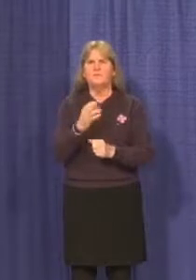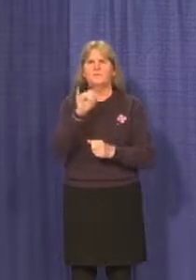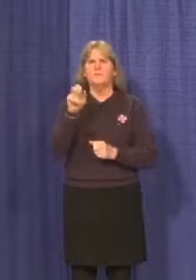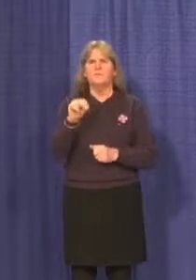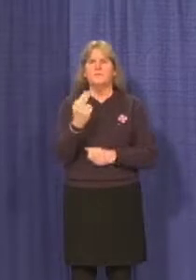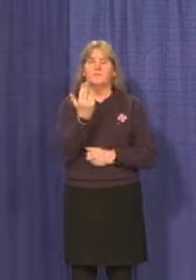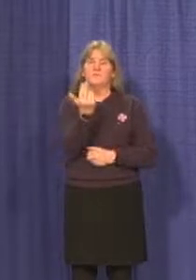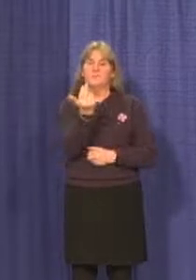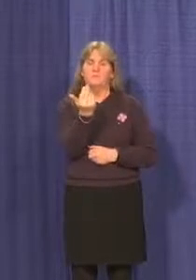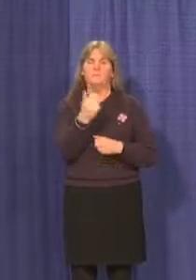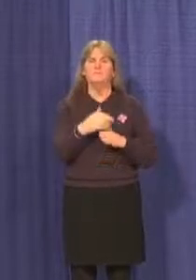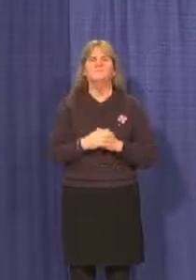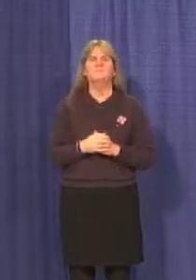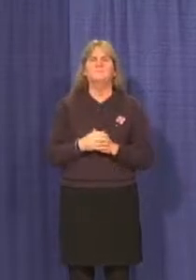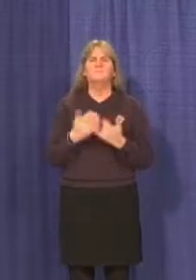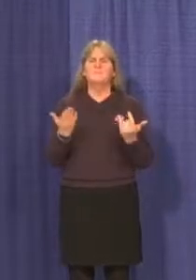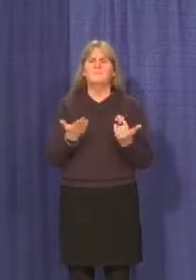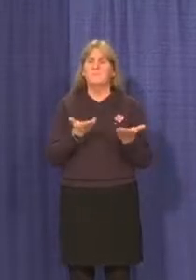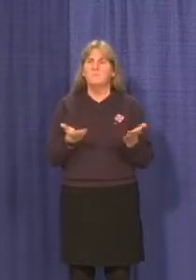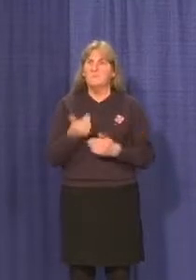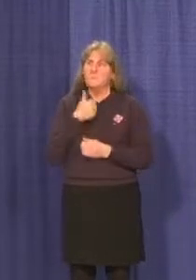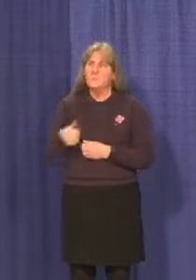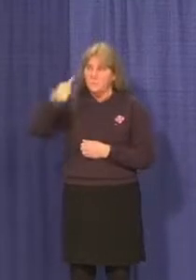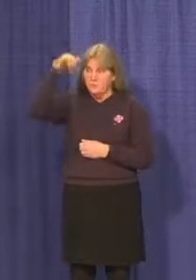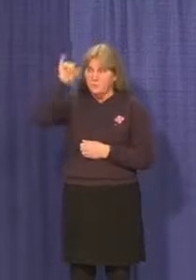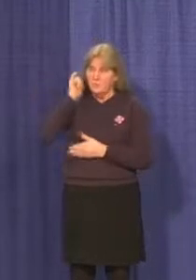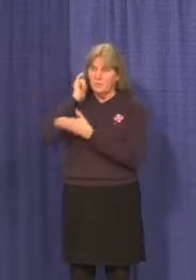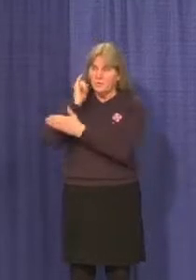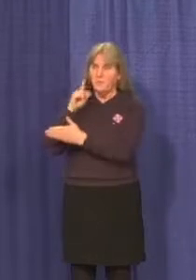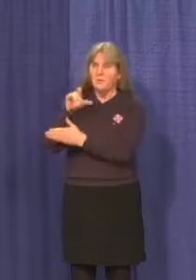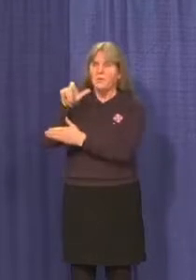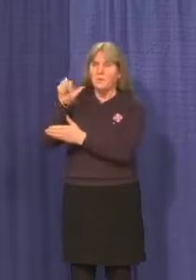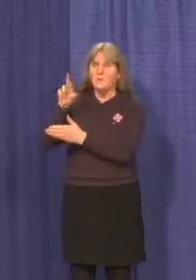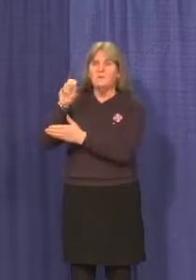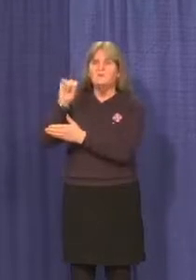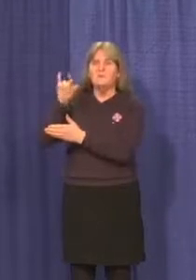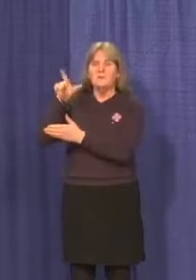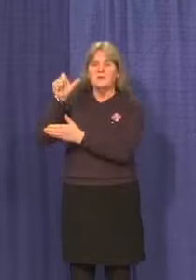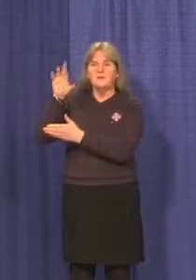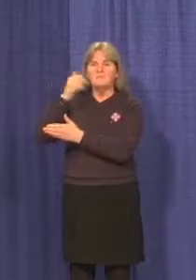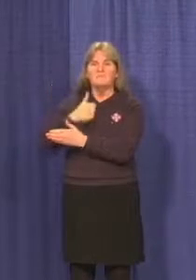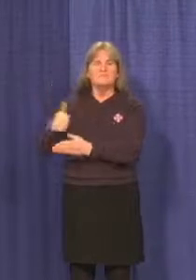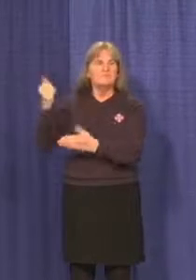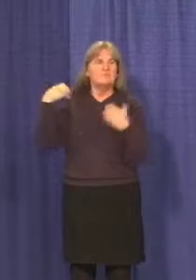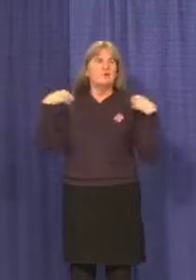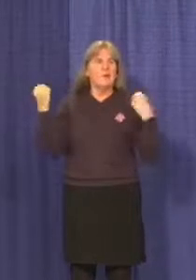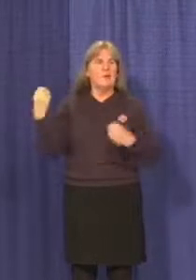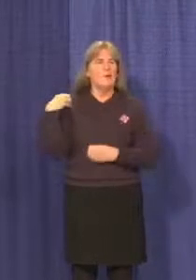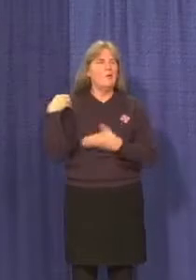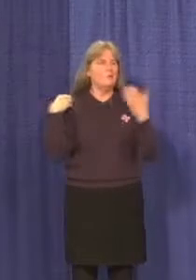Wednesday, January 13th. We are joined by Yukon premier, the honourable Sandy Silver and the Yukon's Chief Medical